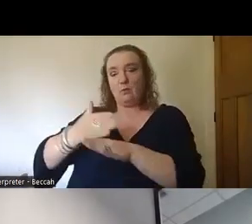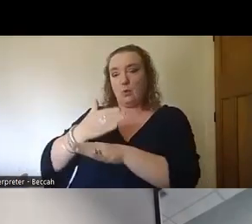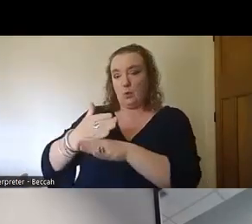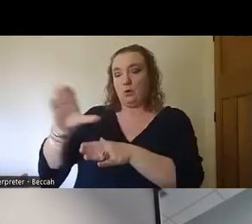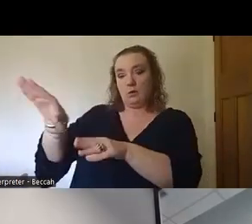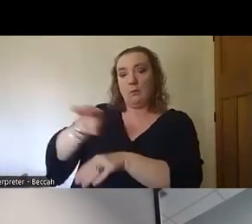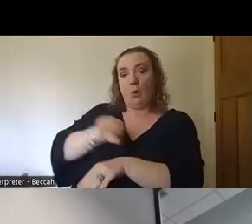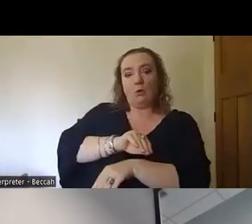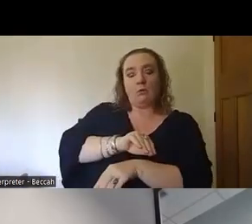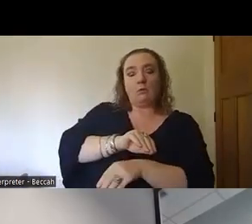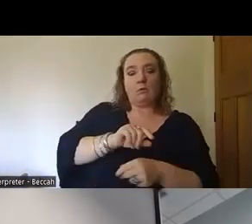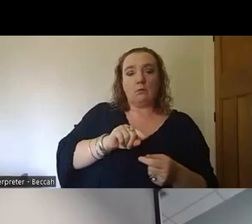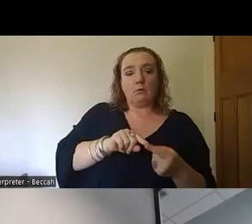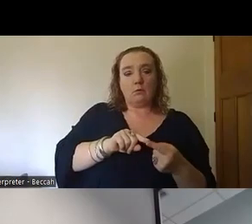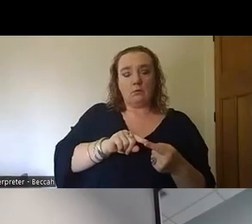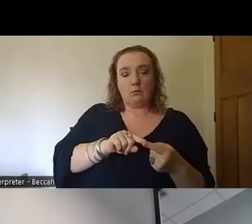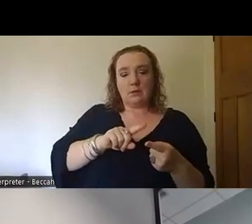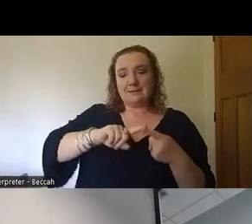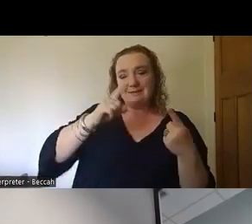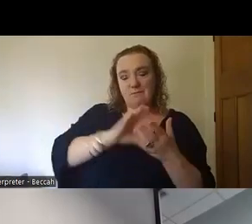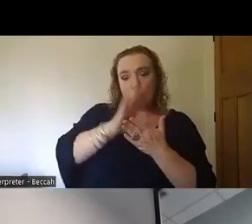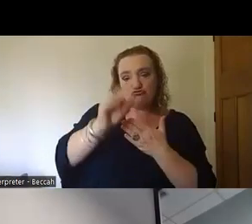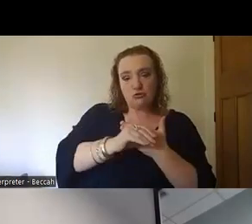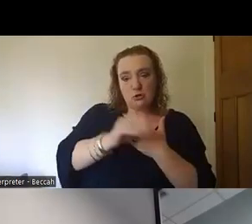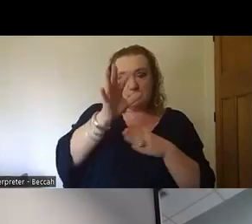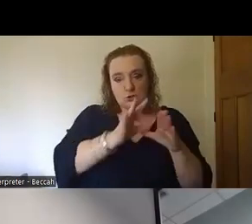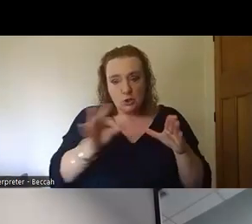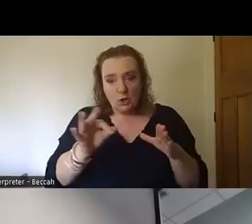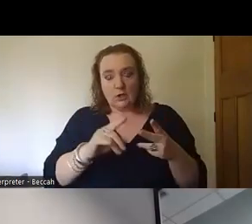and talks about different curriculum design paradigms.